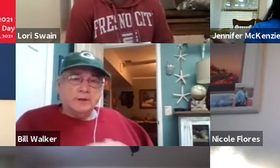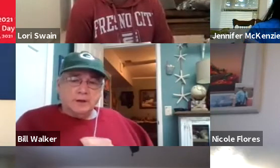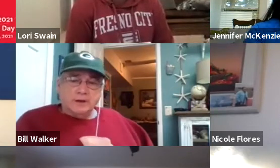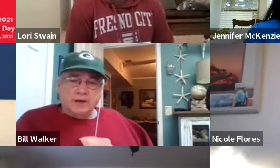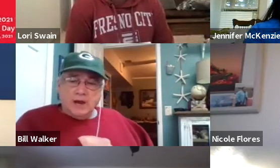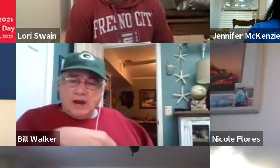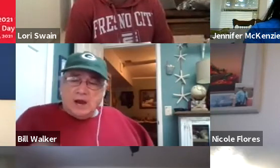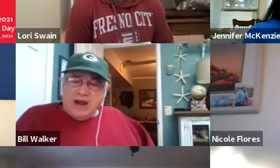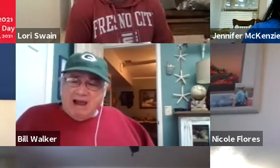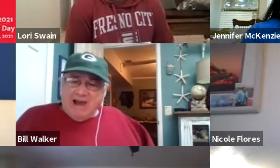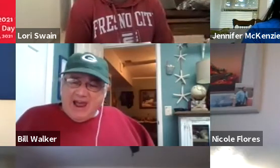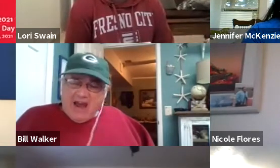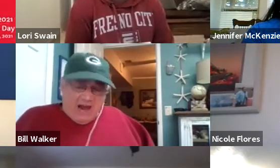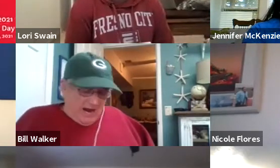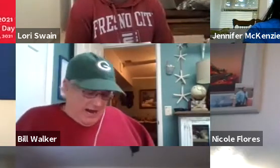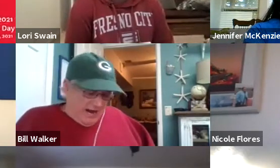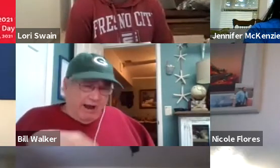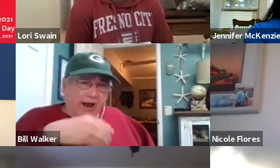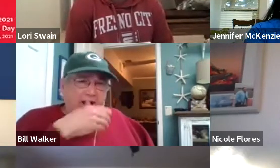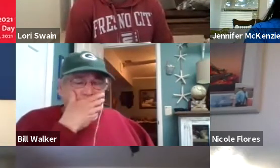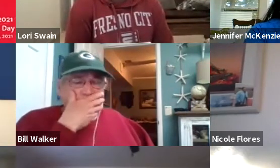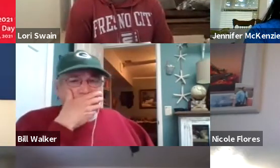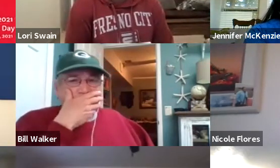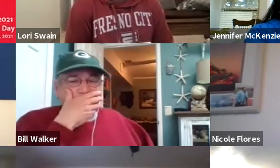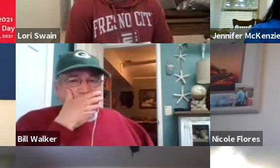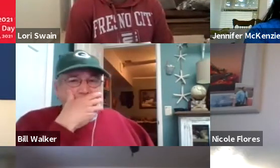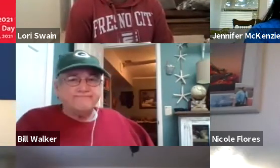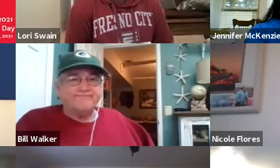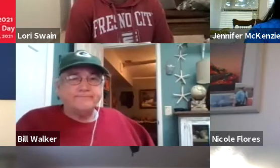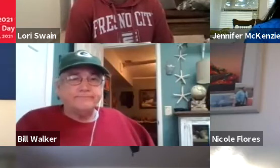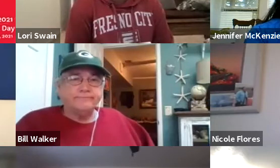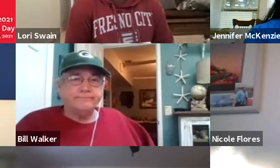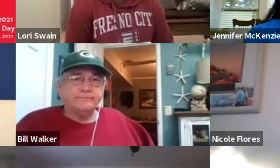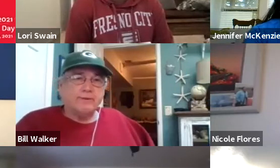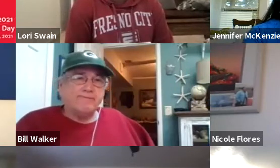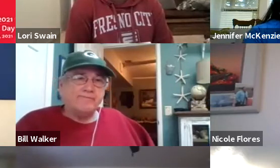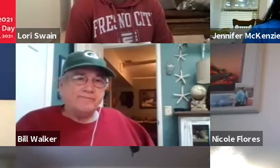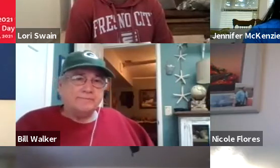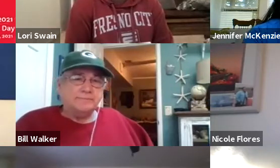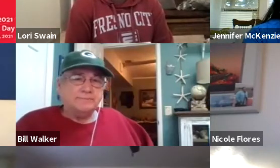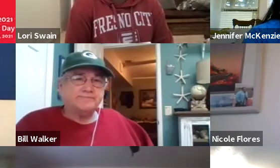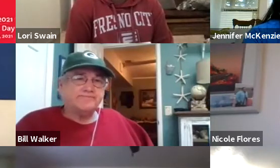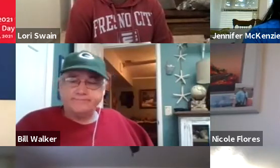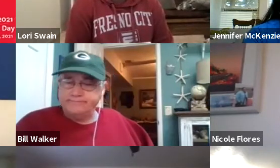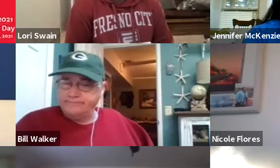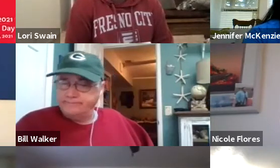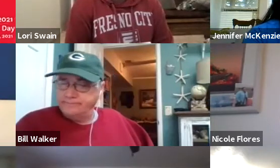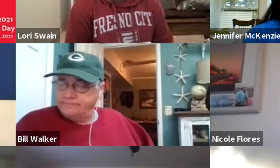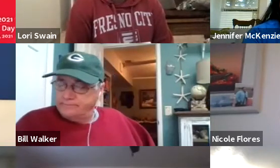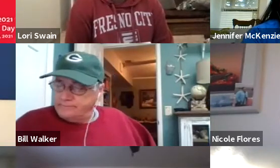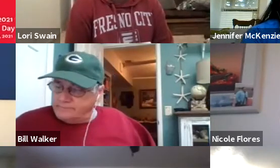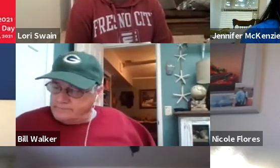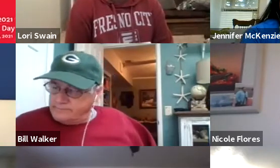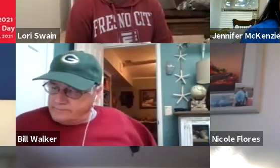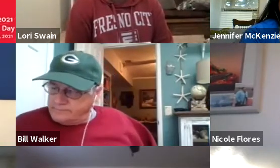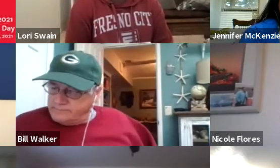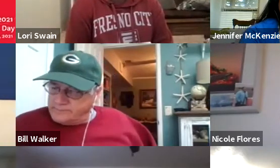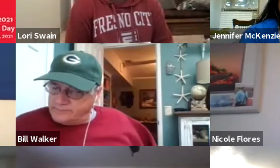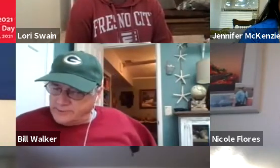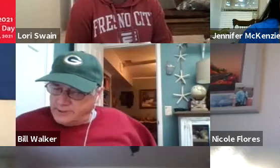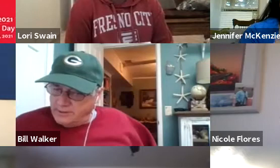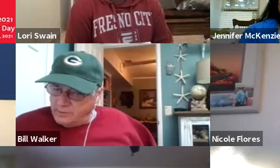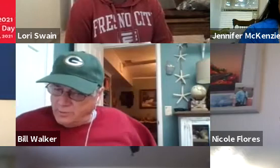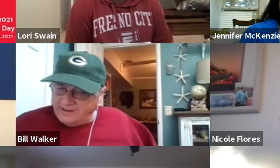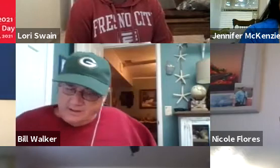transparency, I get to hear what what Lydia comes back with, I get to hear Laurie's take on it. So when it comes to finding, having a